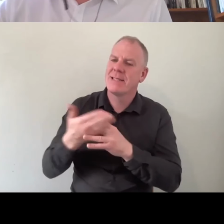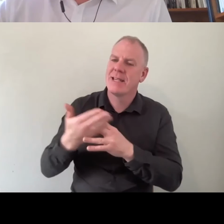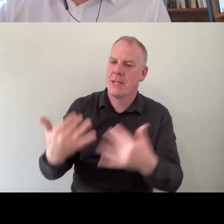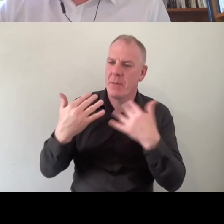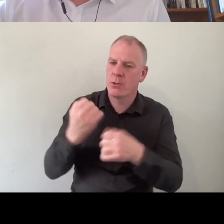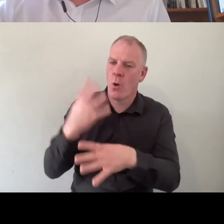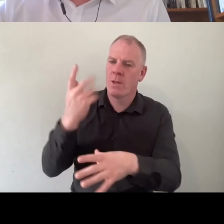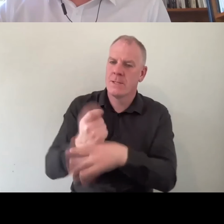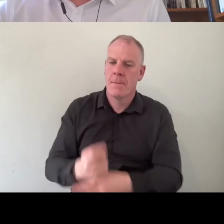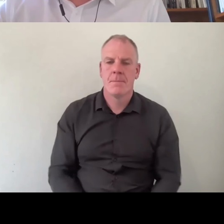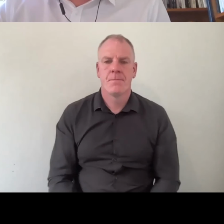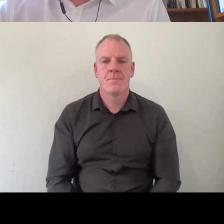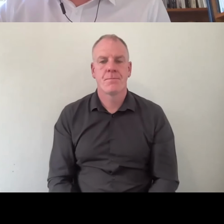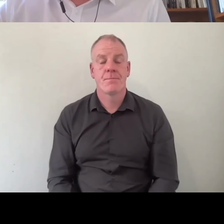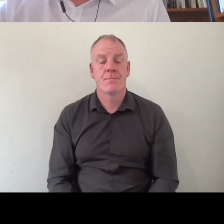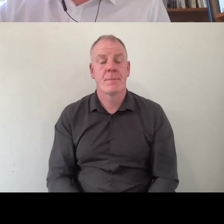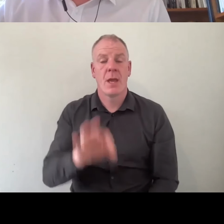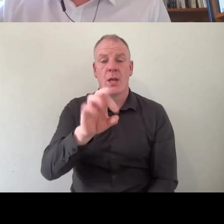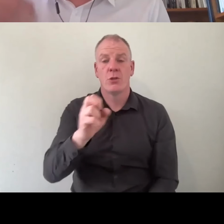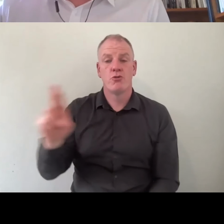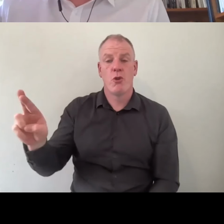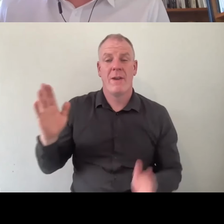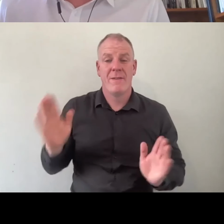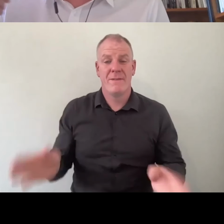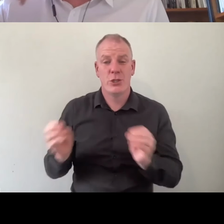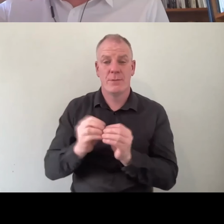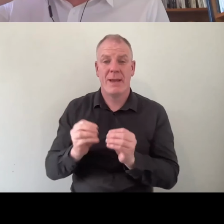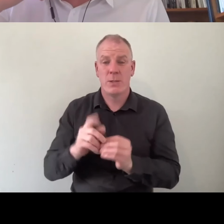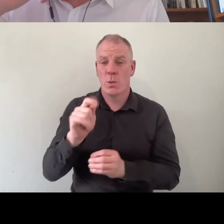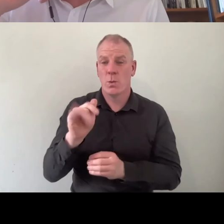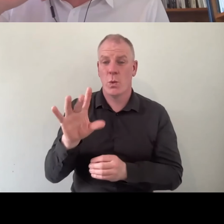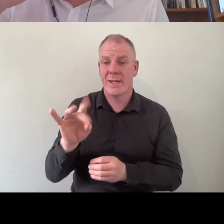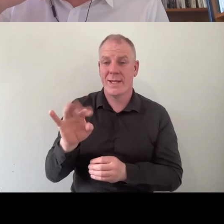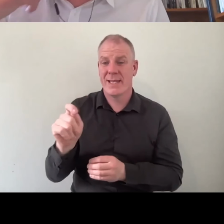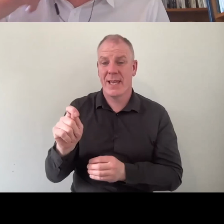Ger's already mentioned some toolkits that are out there that can assist you in this area.